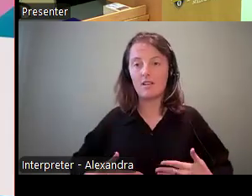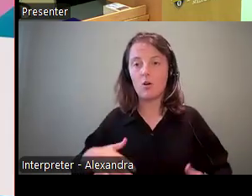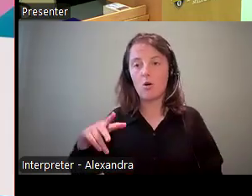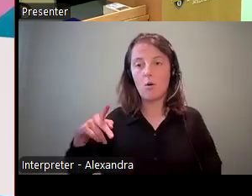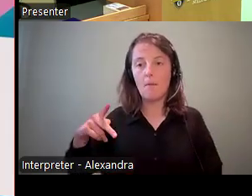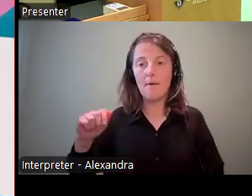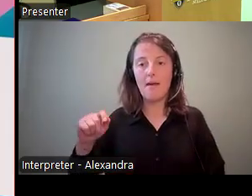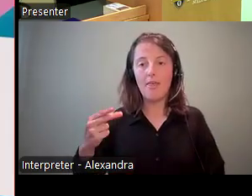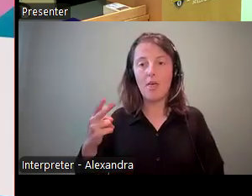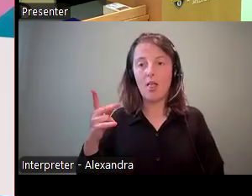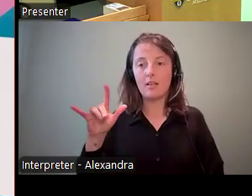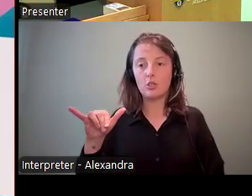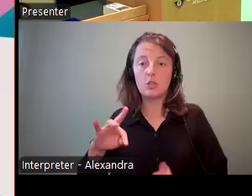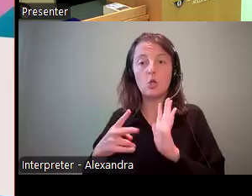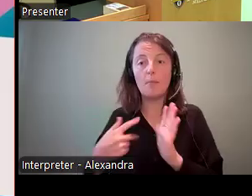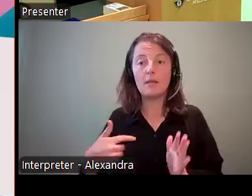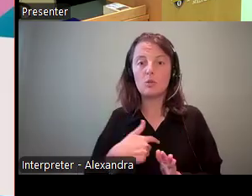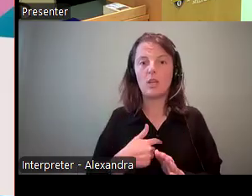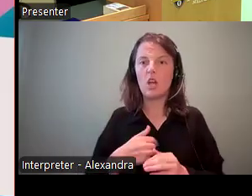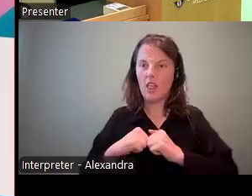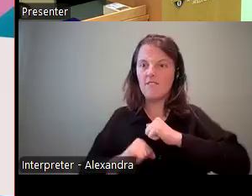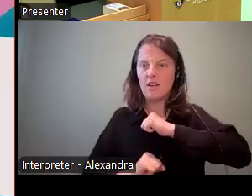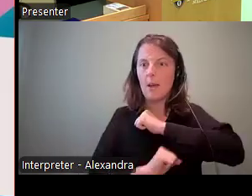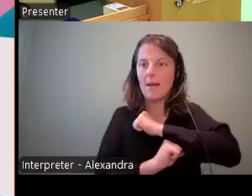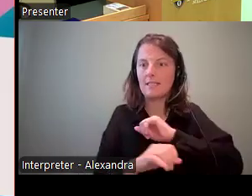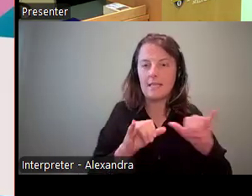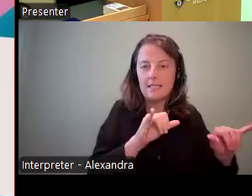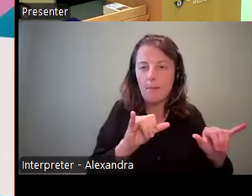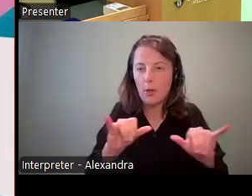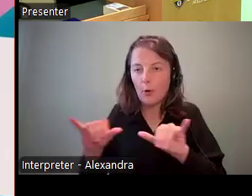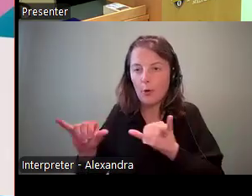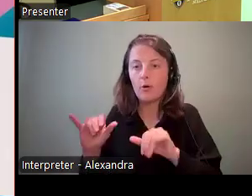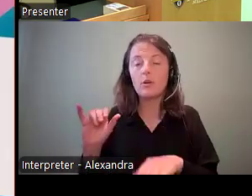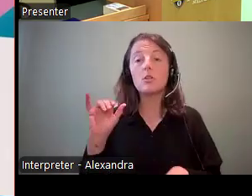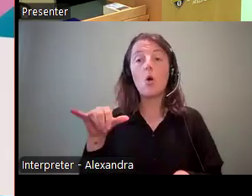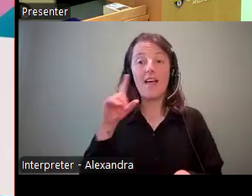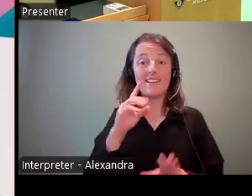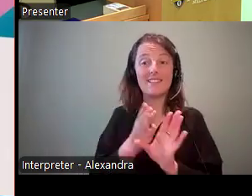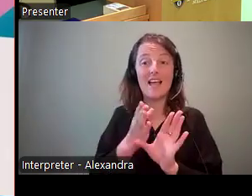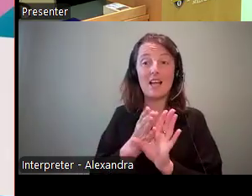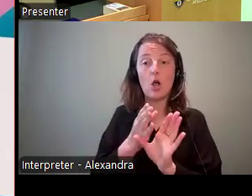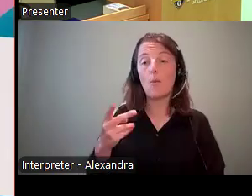fundamentally very similar to one another and that psychopathology is therefore mostly universal,